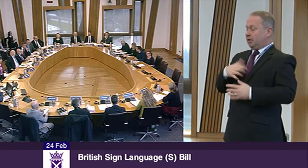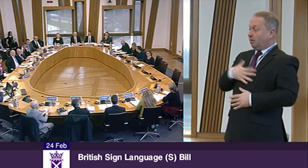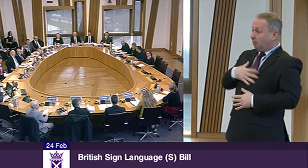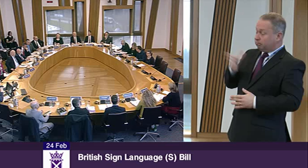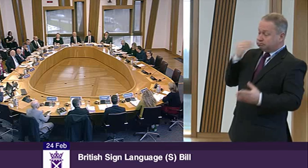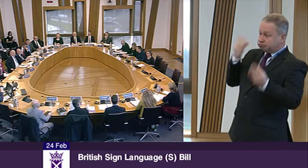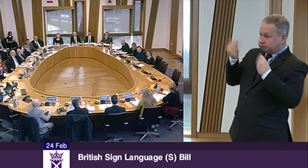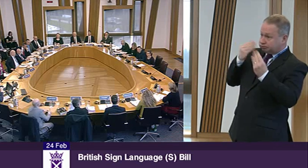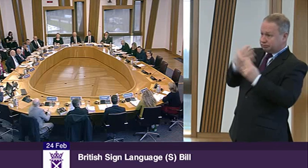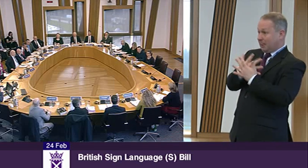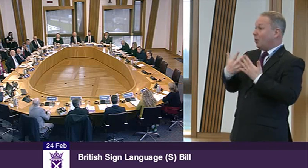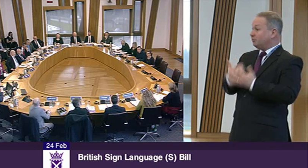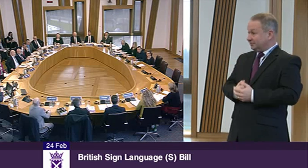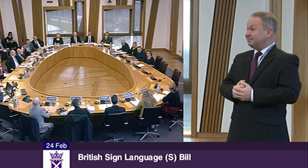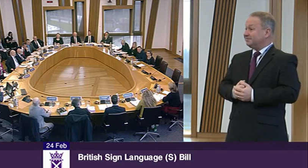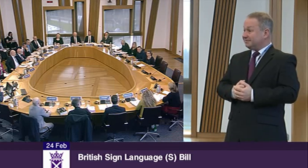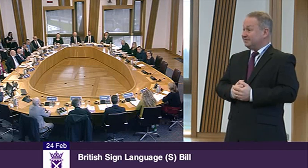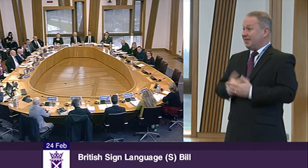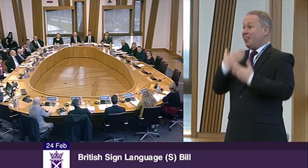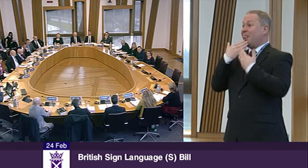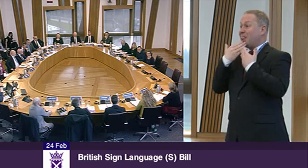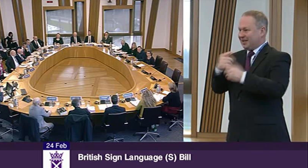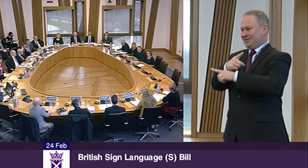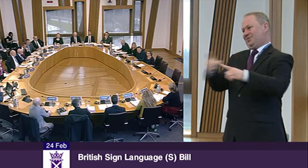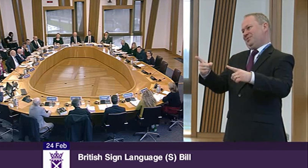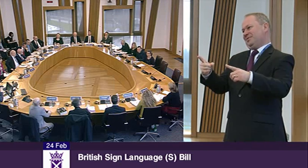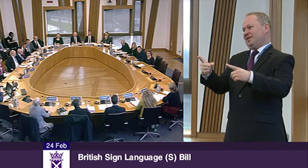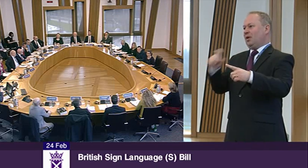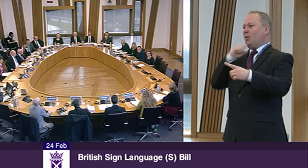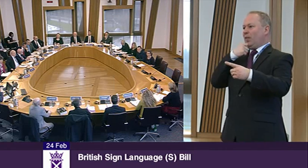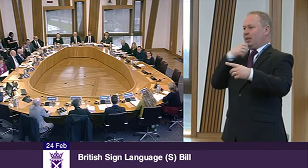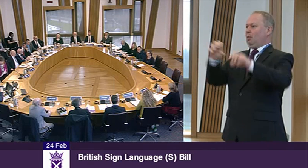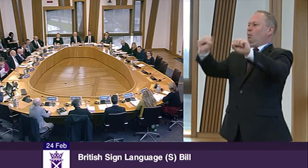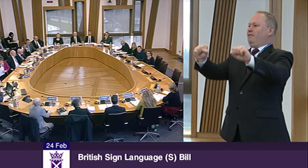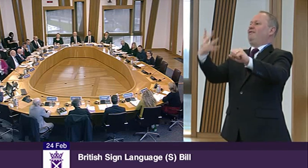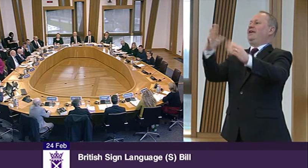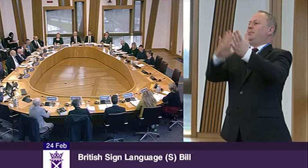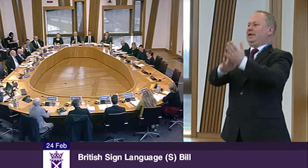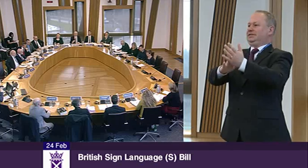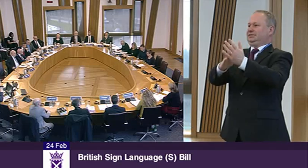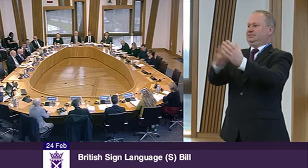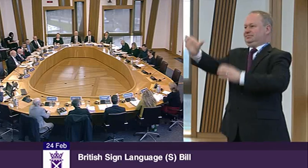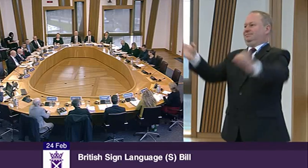The committee has certainly got a lot out of this first panel of witnesses.